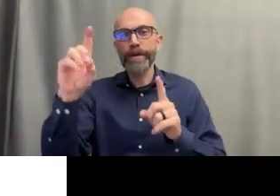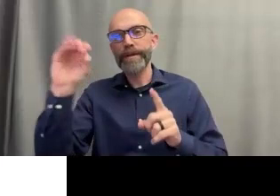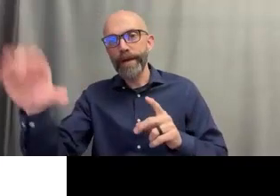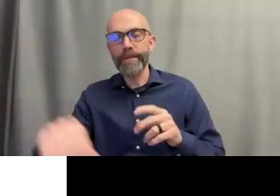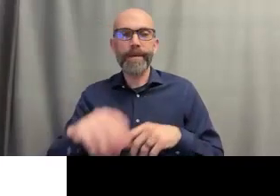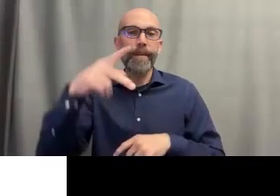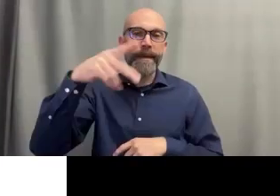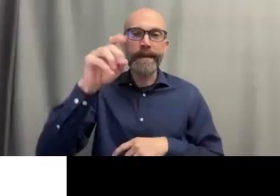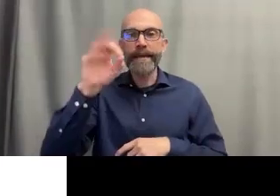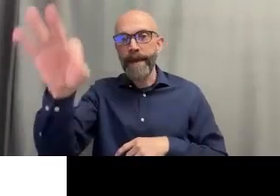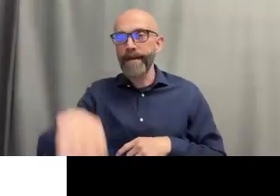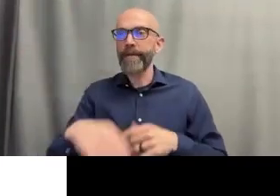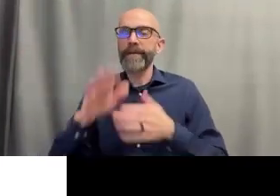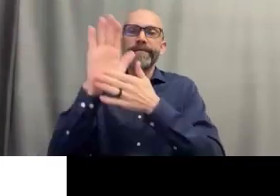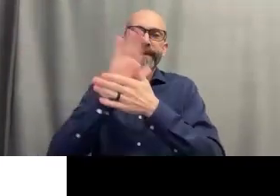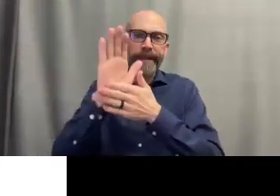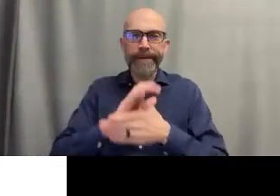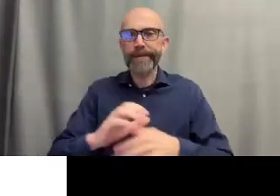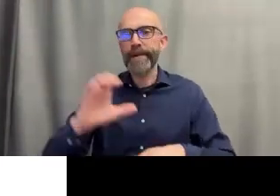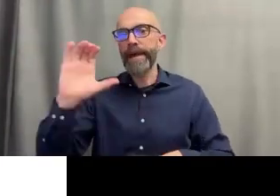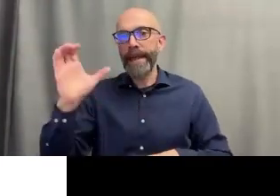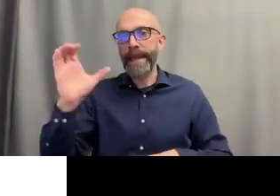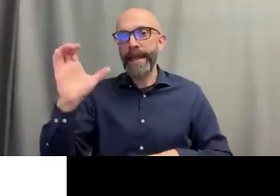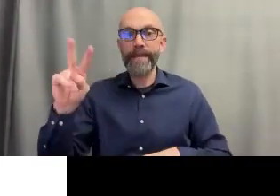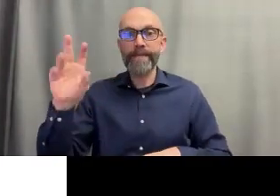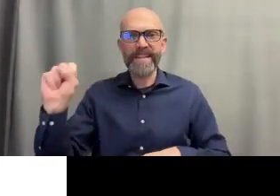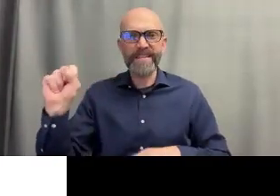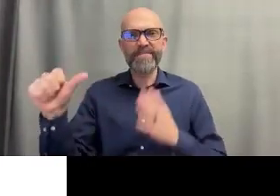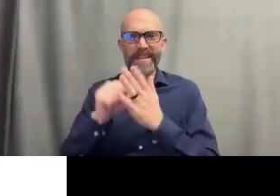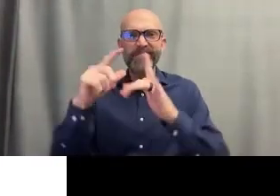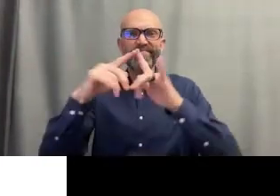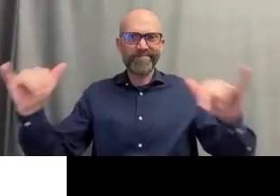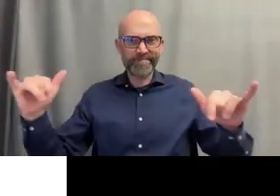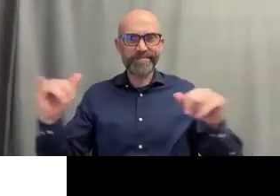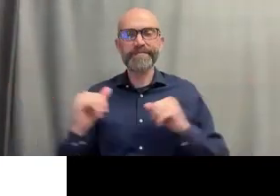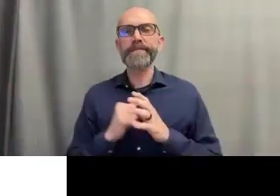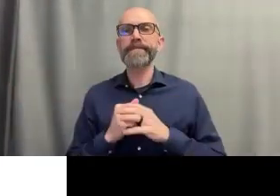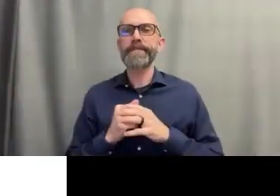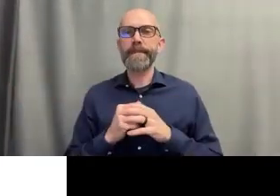Canvas pages, that kind of thing. So it's really giving